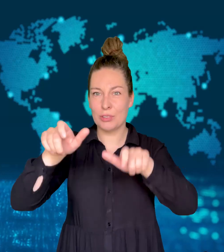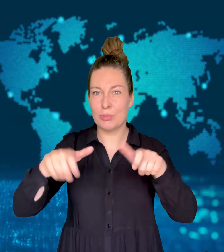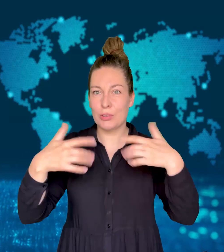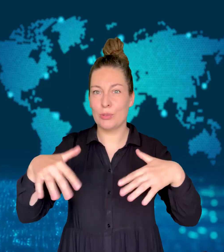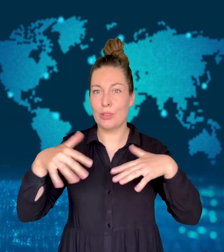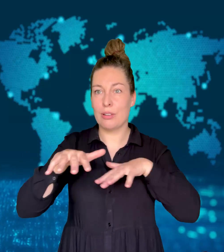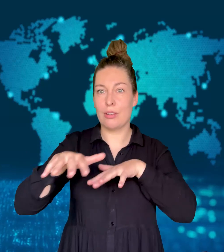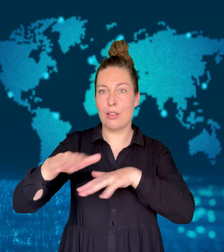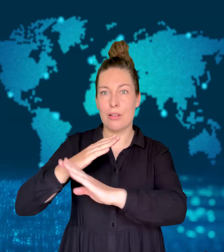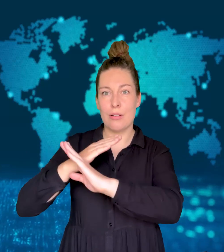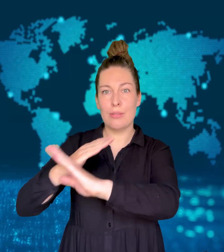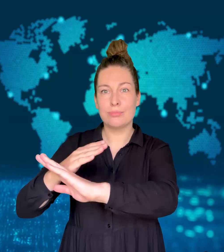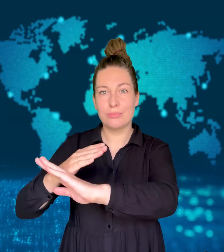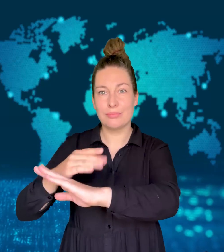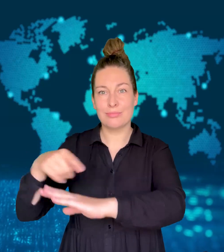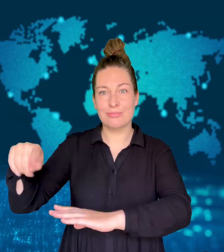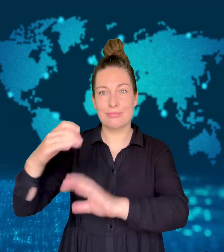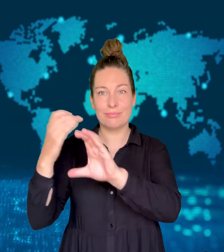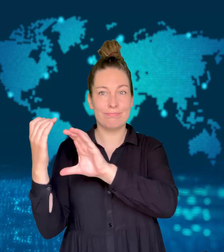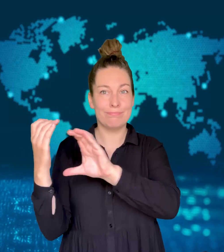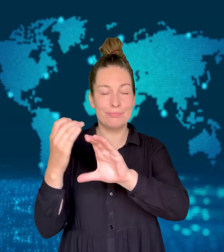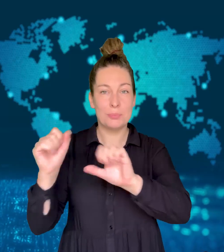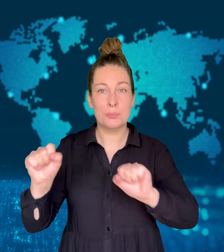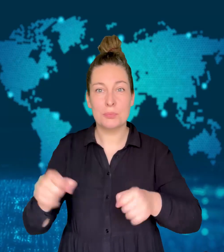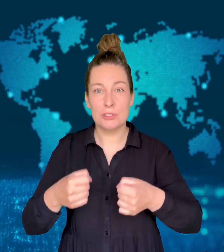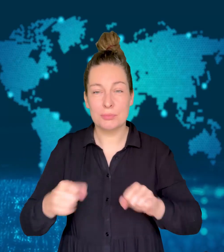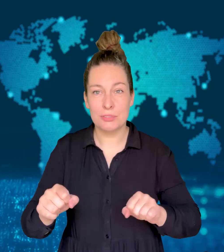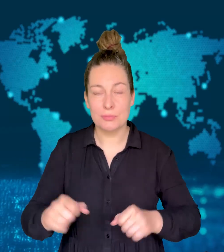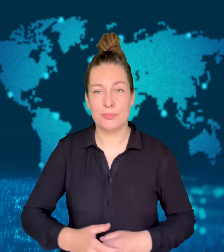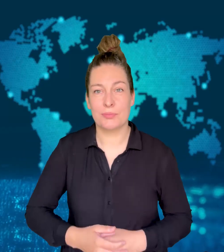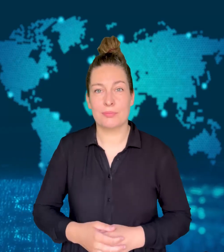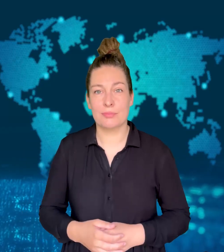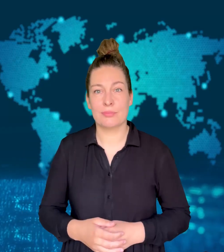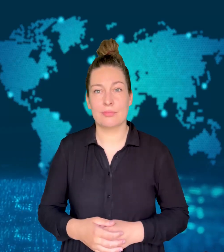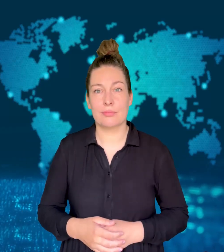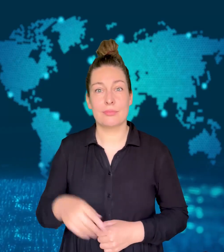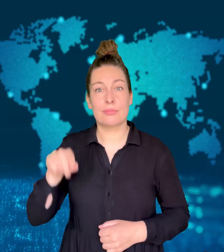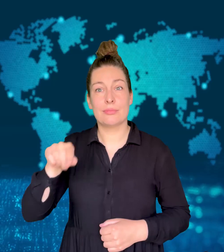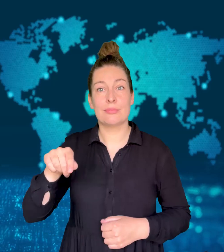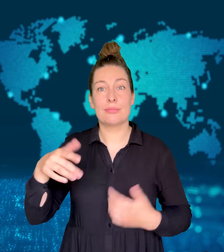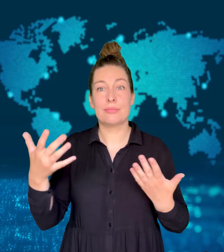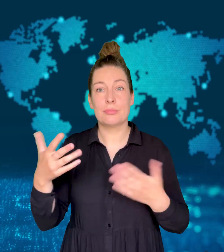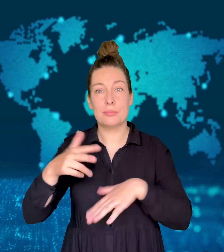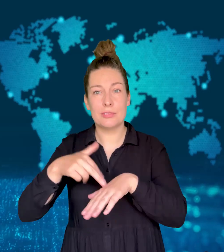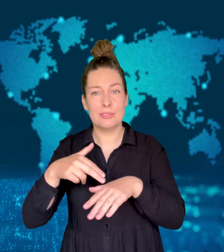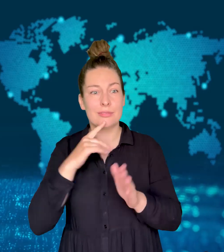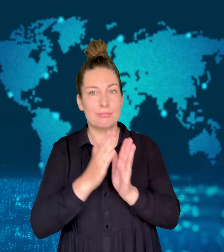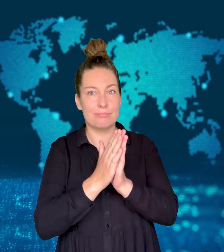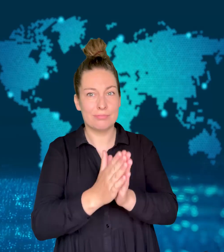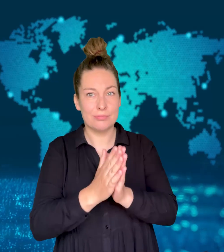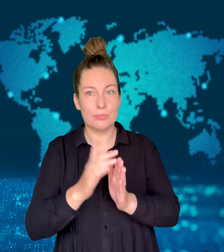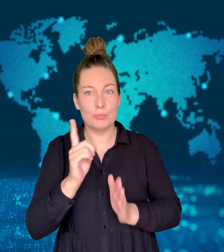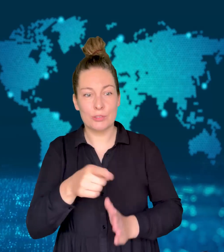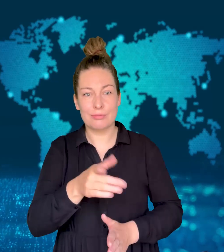the road for trucks on the day of the incident.